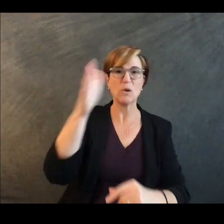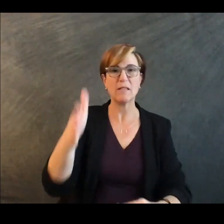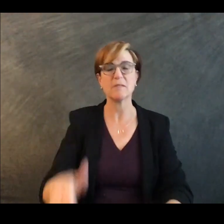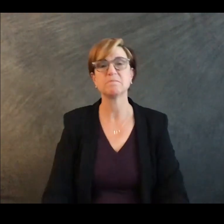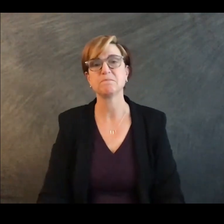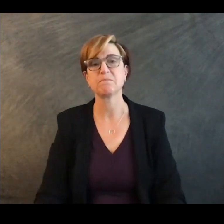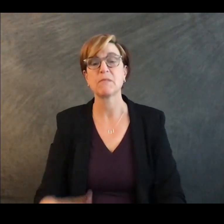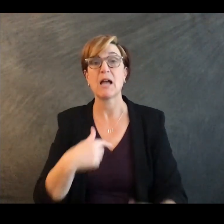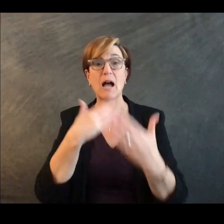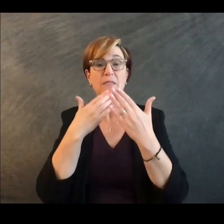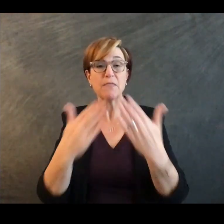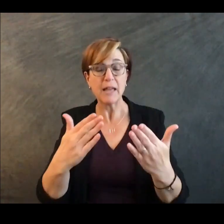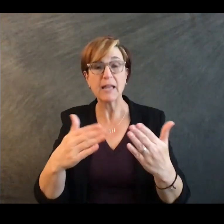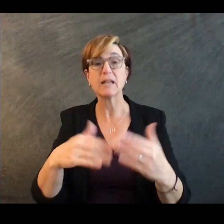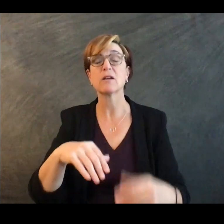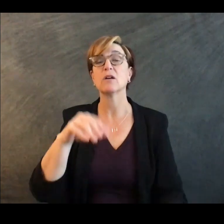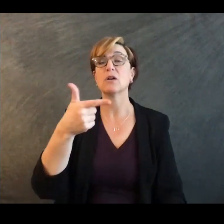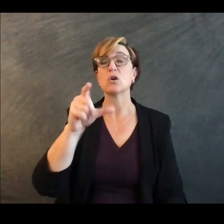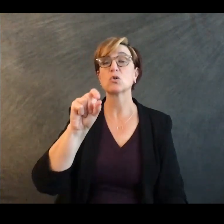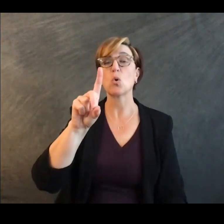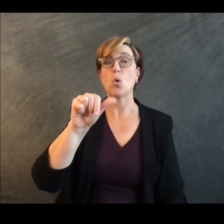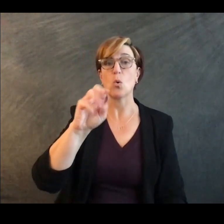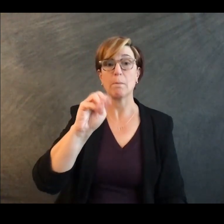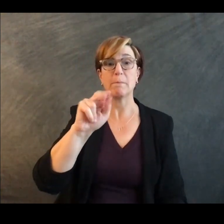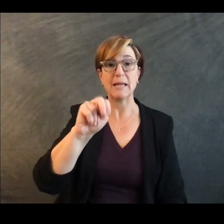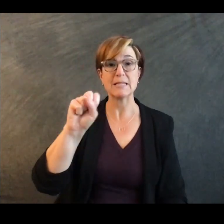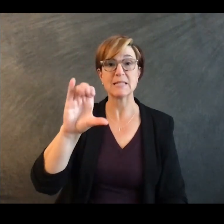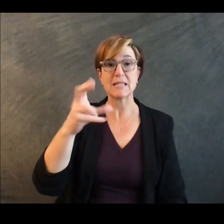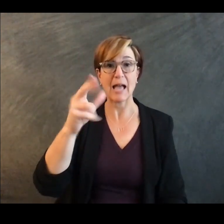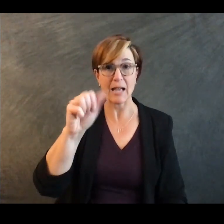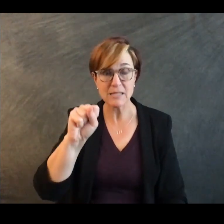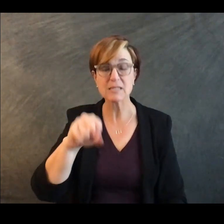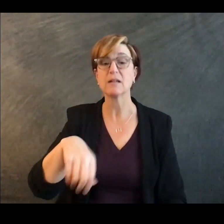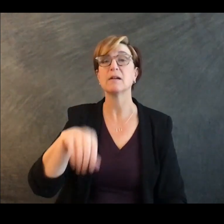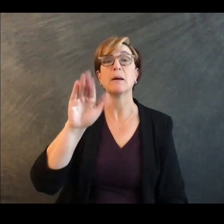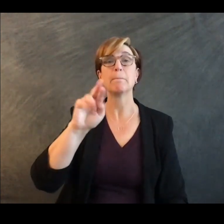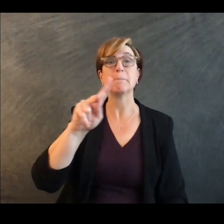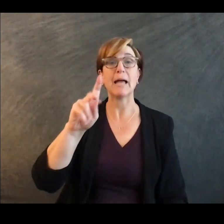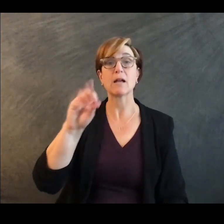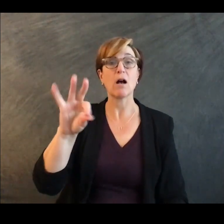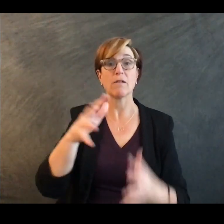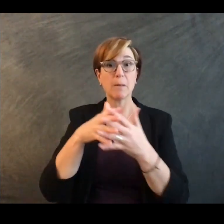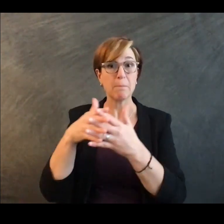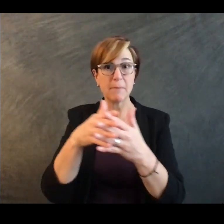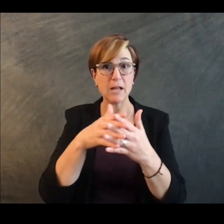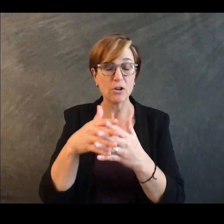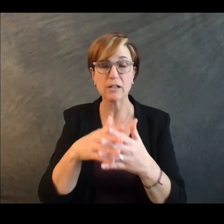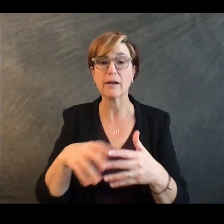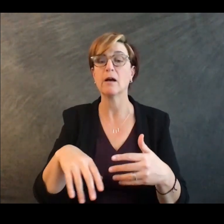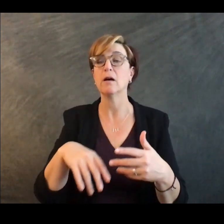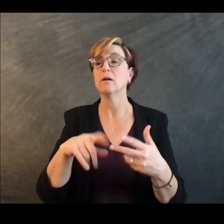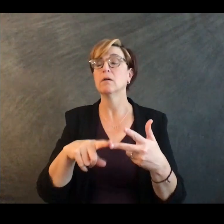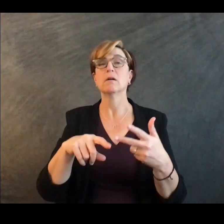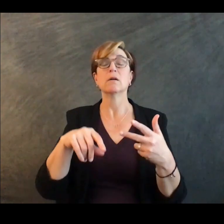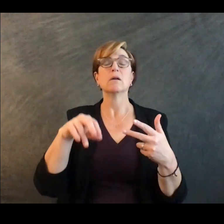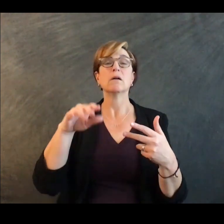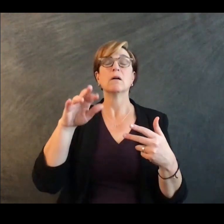sachs brian moynihan CEO of Bank of America gordon smith co-president CEO of